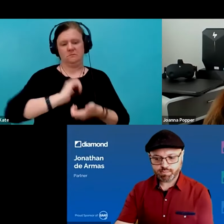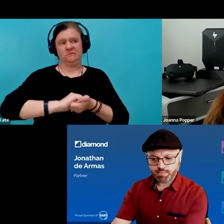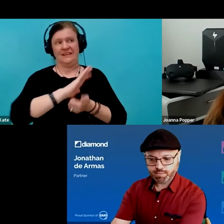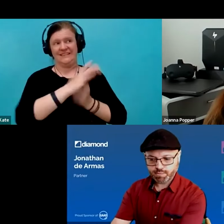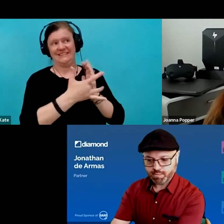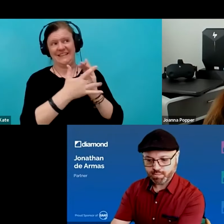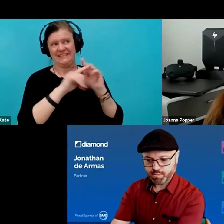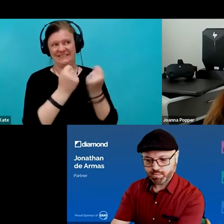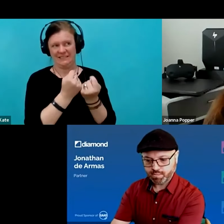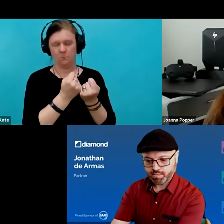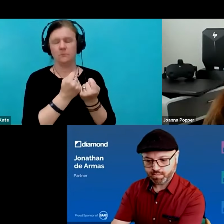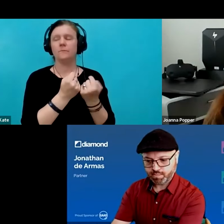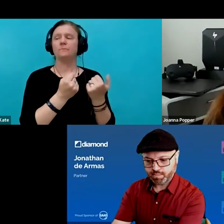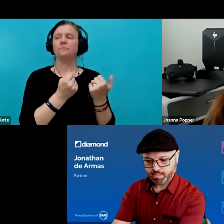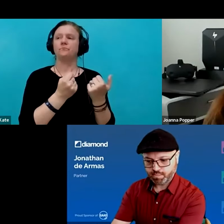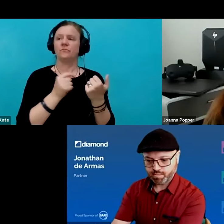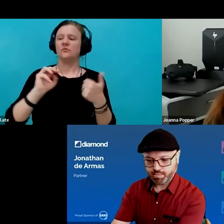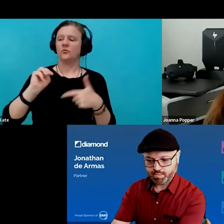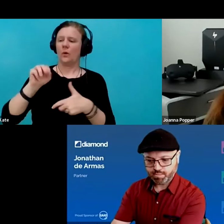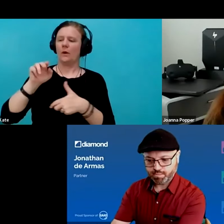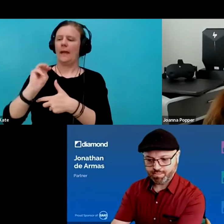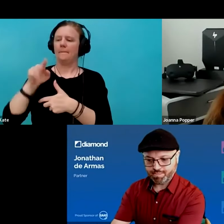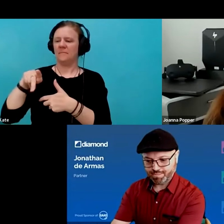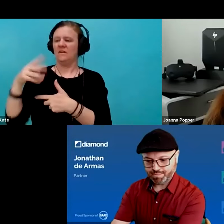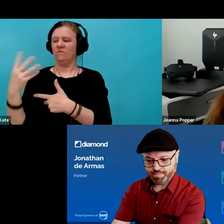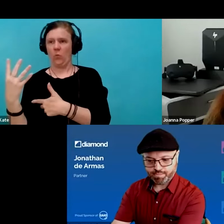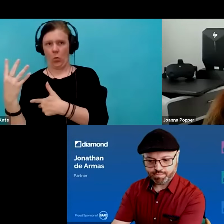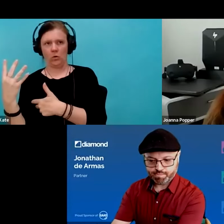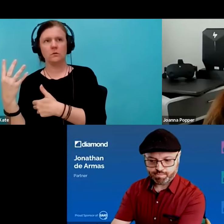goal is then to make those MP4 containers at like to get